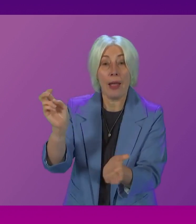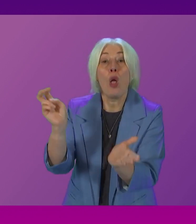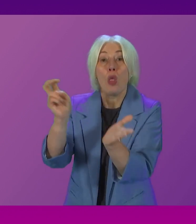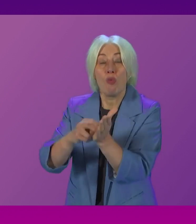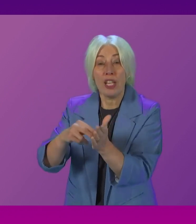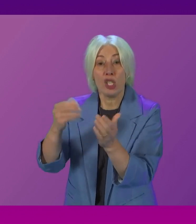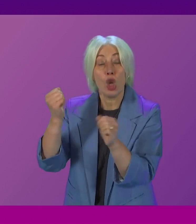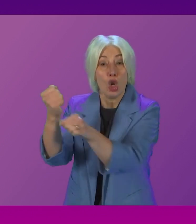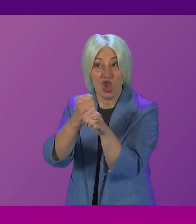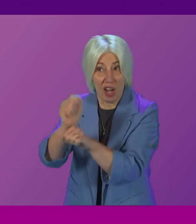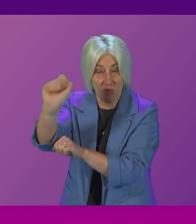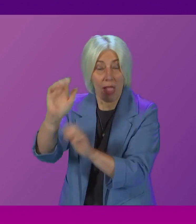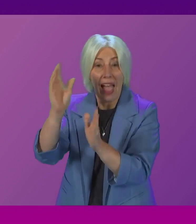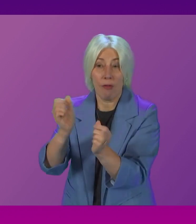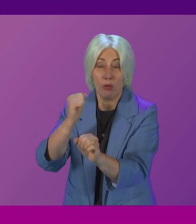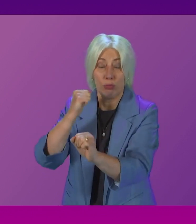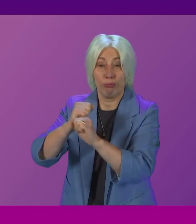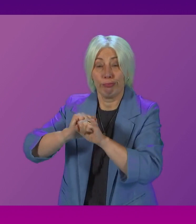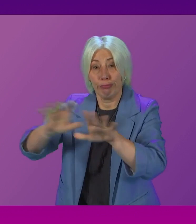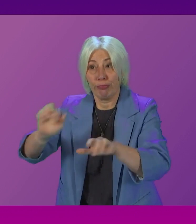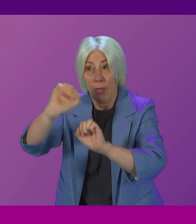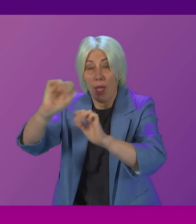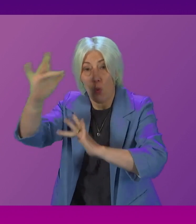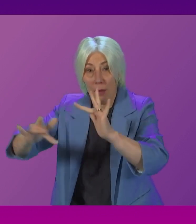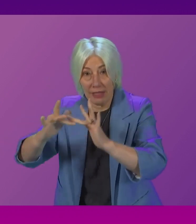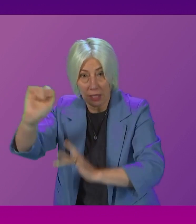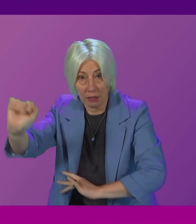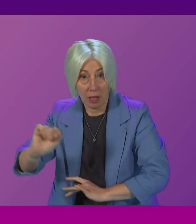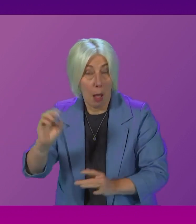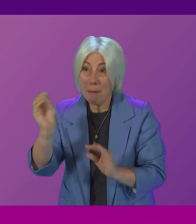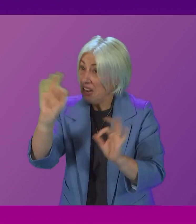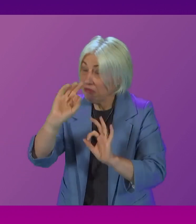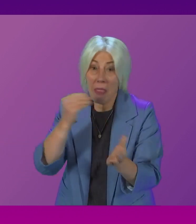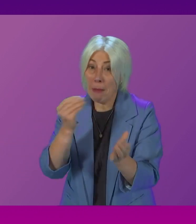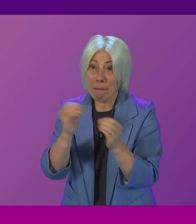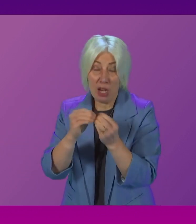publish information on the website. Neither of those is mentioned in the financial memorandum,